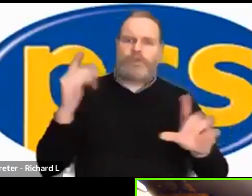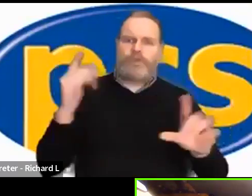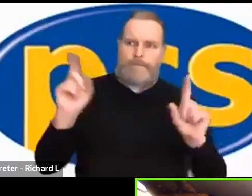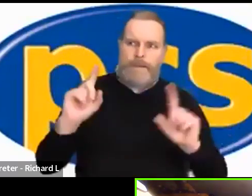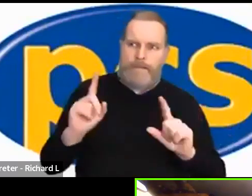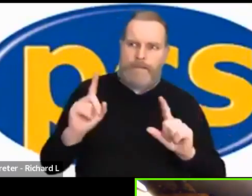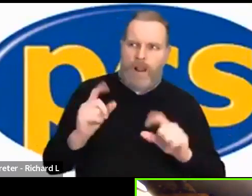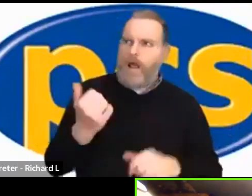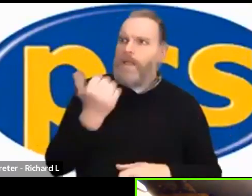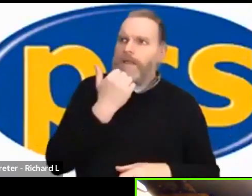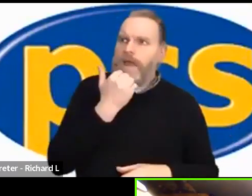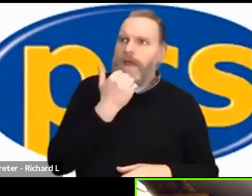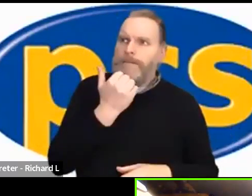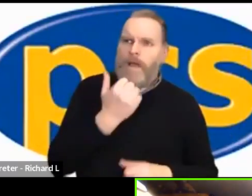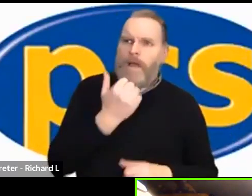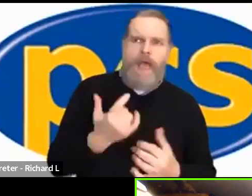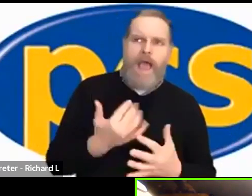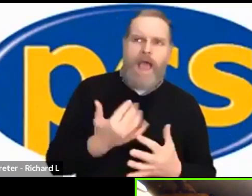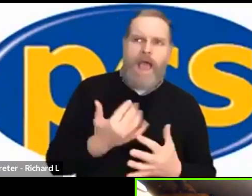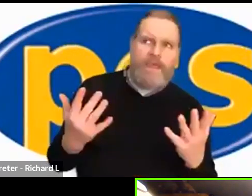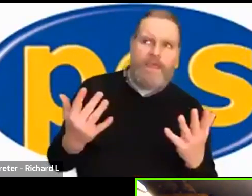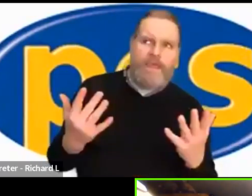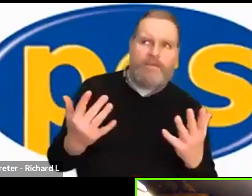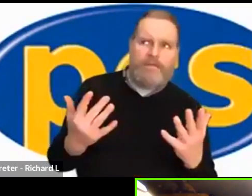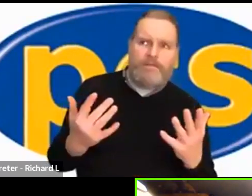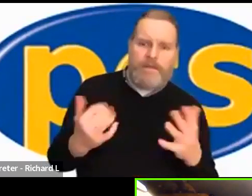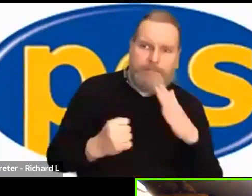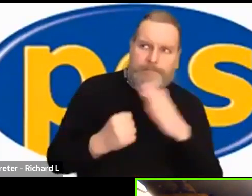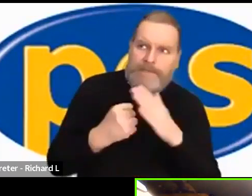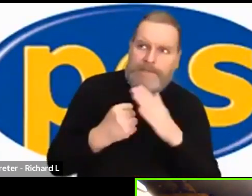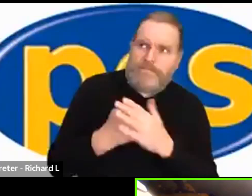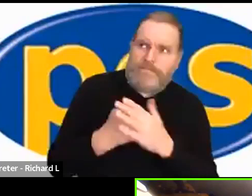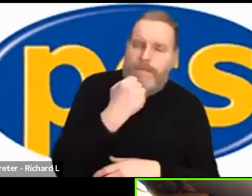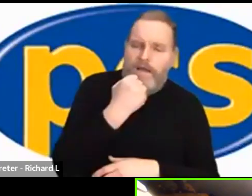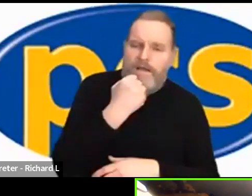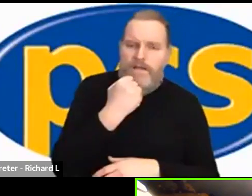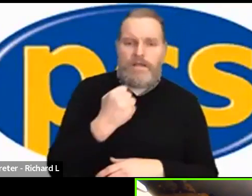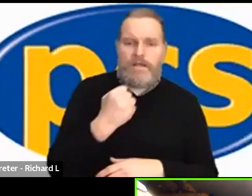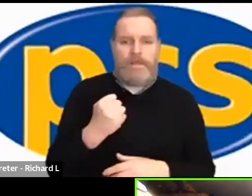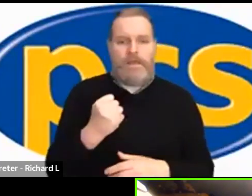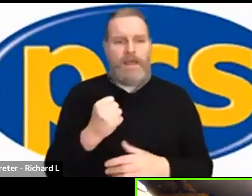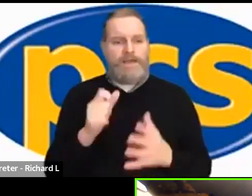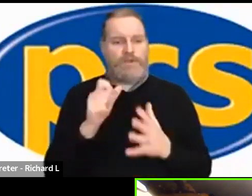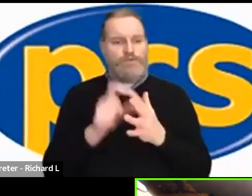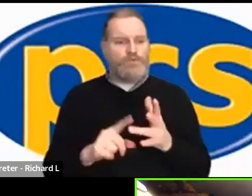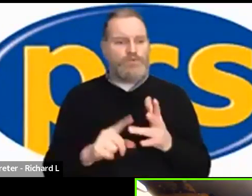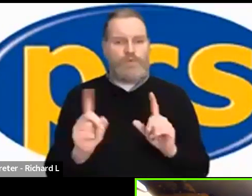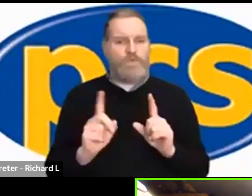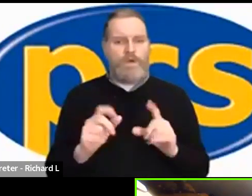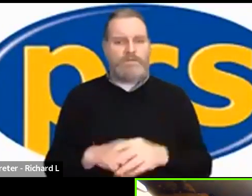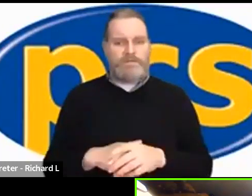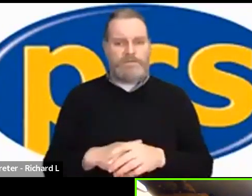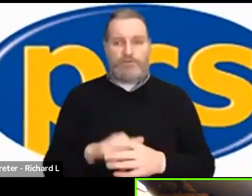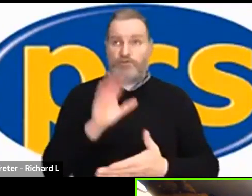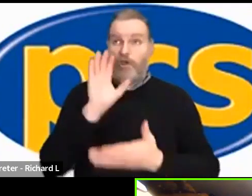And that's Lauren and And that's Lauren and Alex asks correct practically, what should we do? When we're on strike When we're on strike?